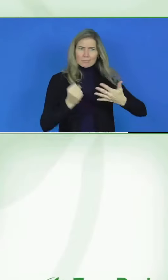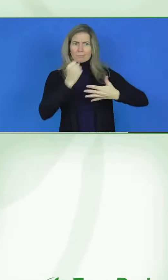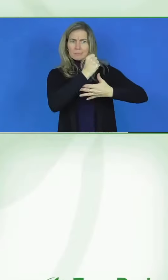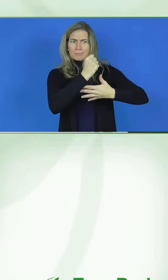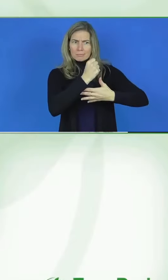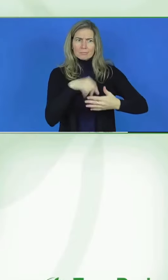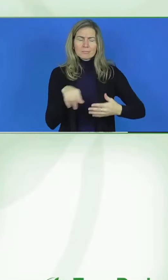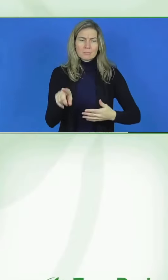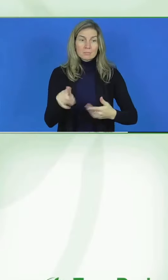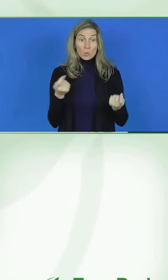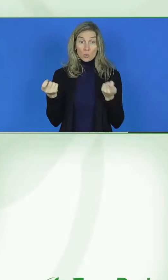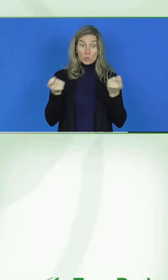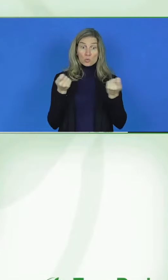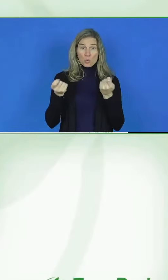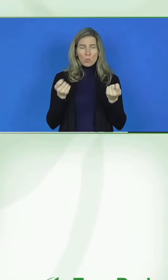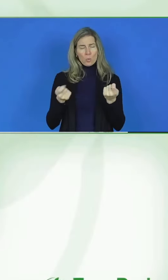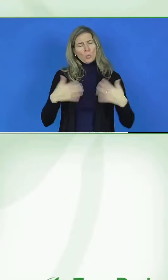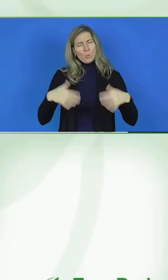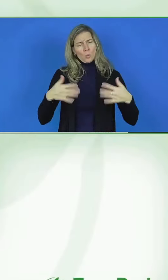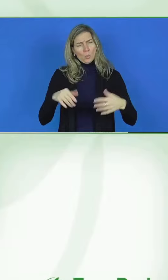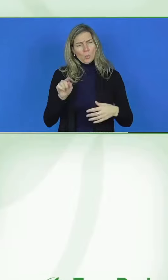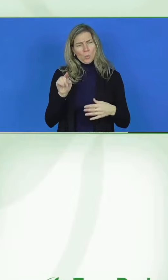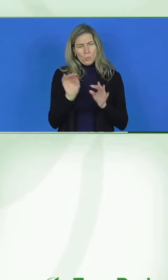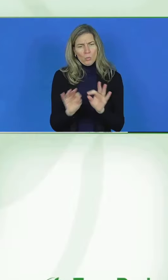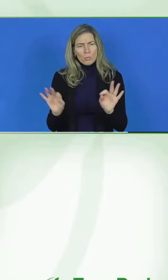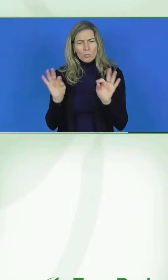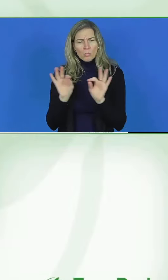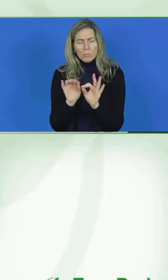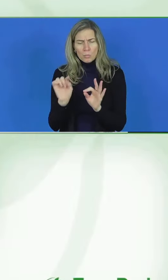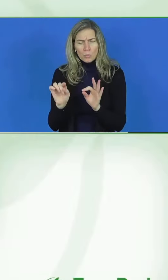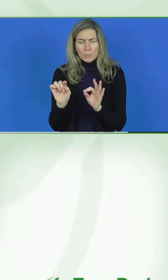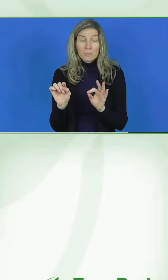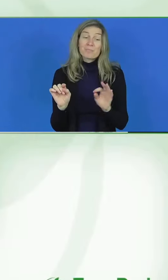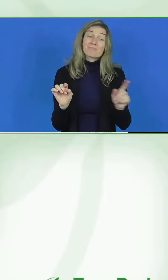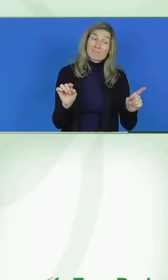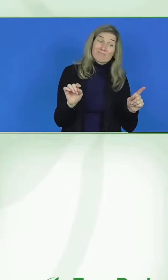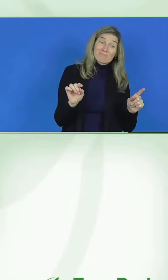Something that parents and families need, an opportunity to learn.